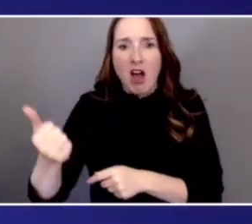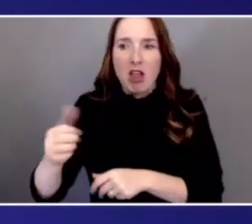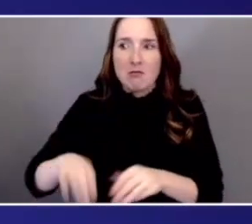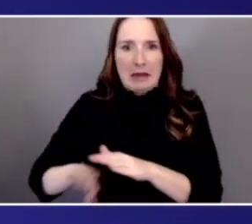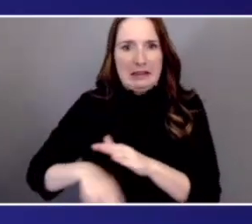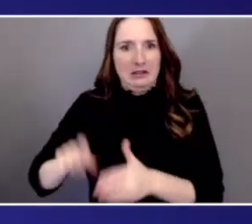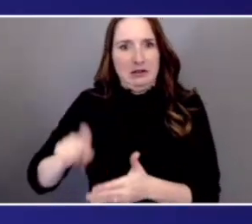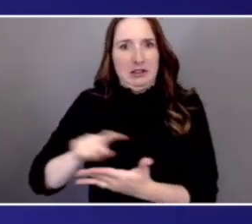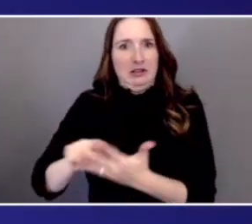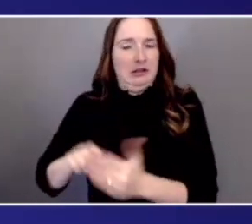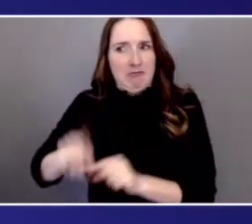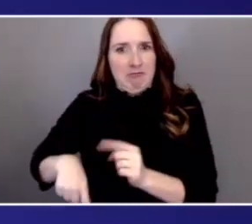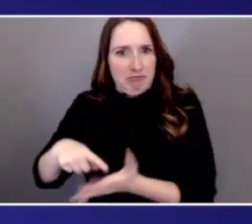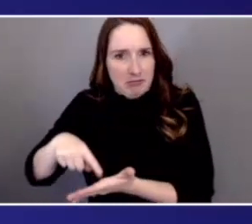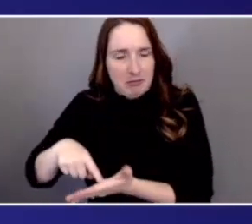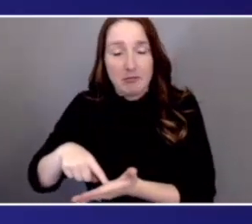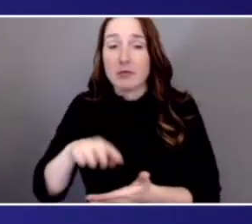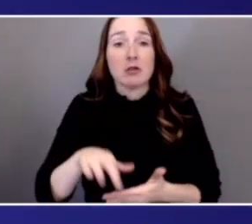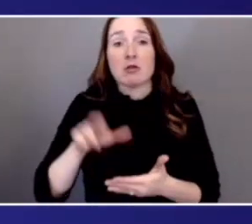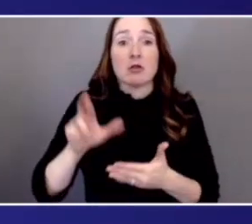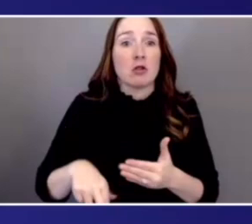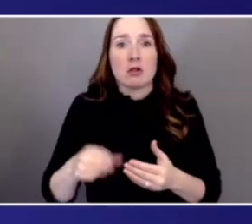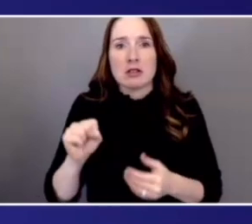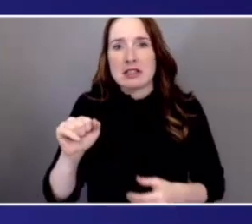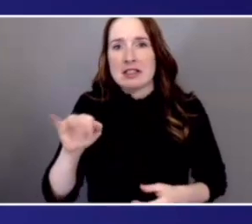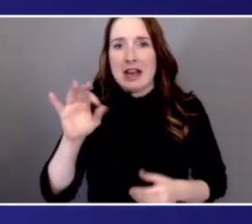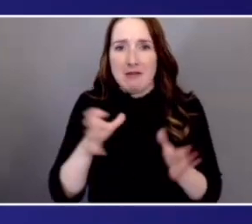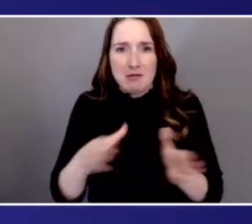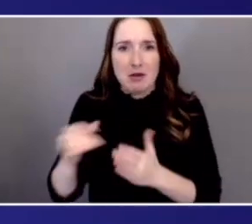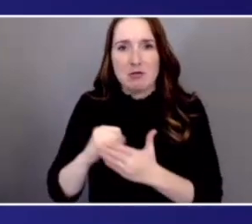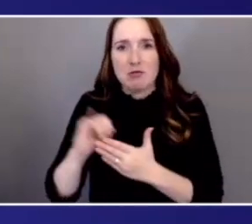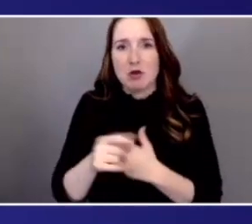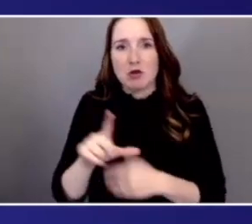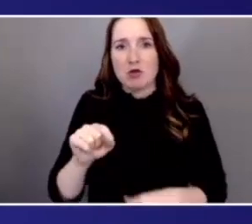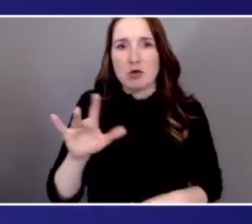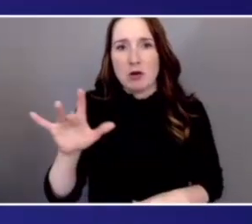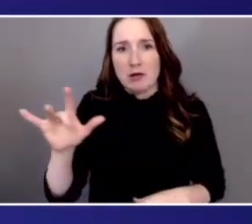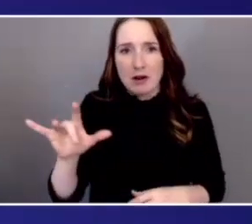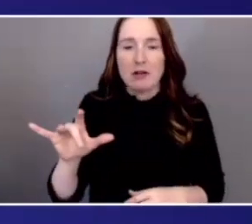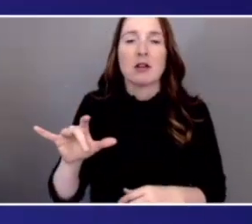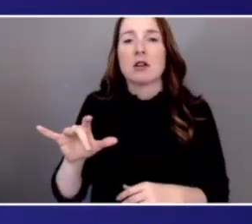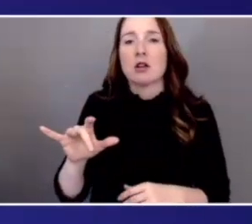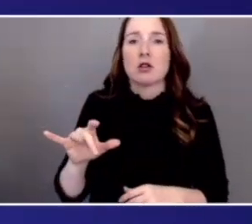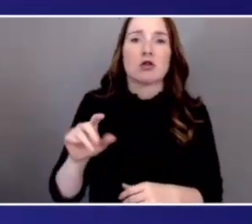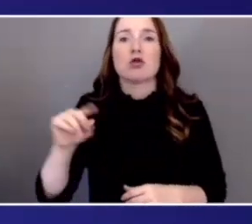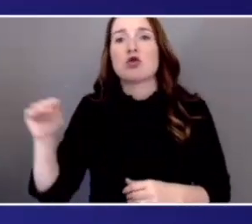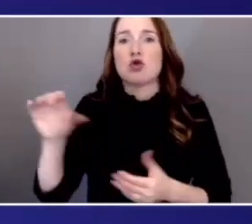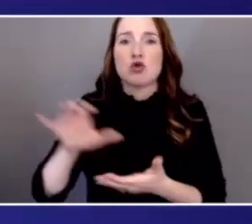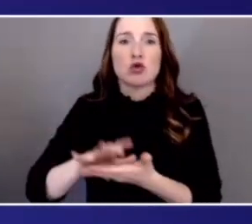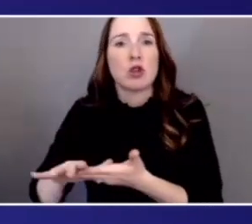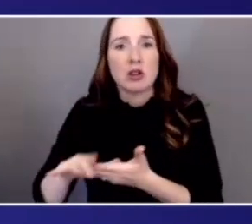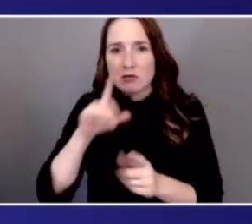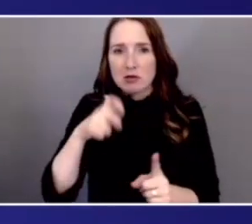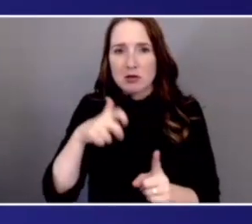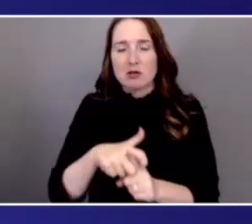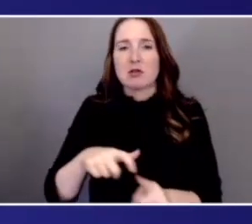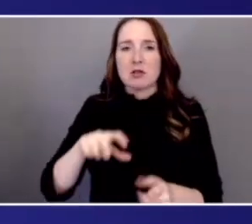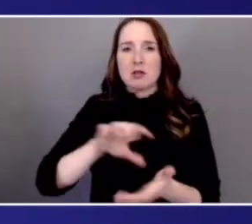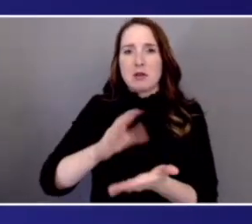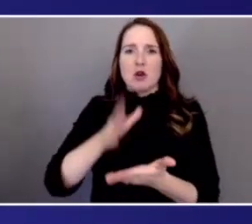The resulting safe plan with proponents of project, 2,000, and 25 is too generous, was pegged to the amount it would reduce food insecurity.